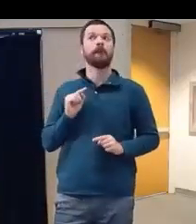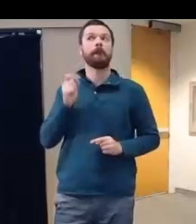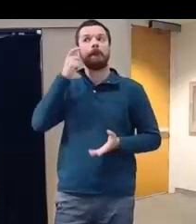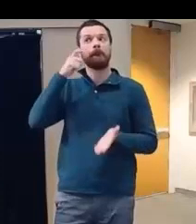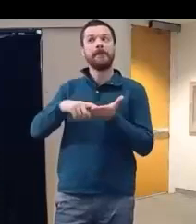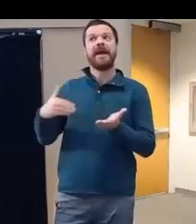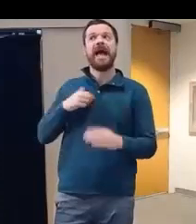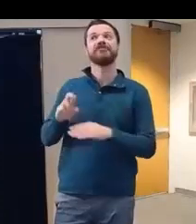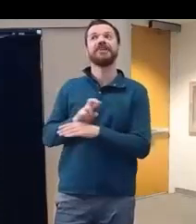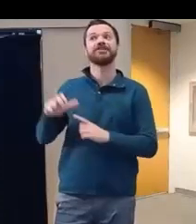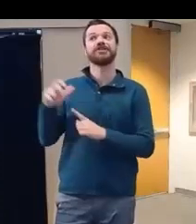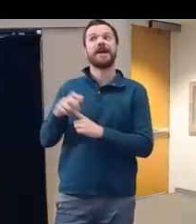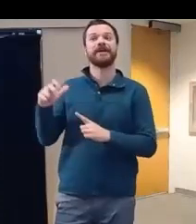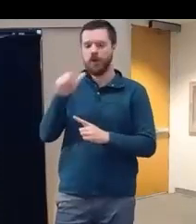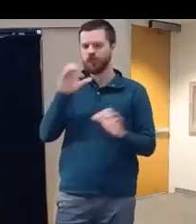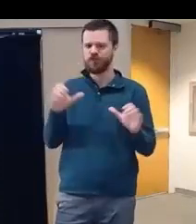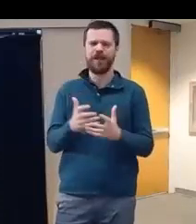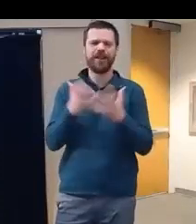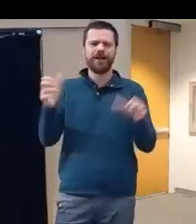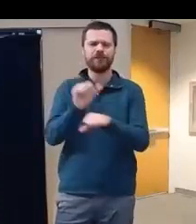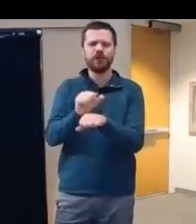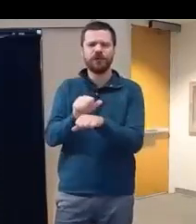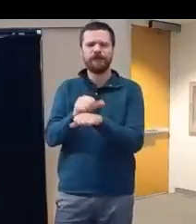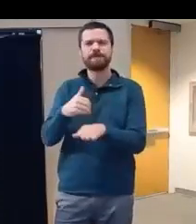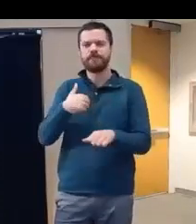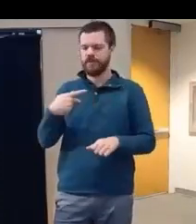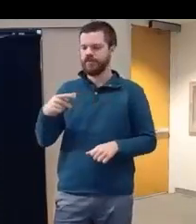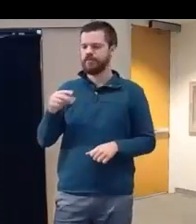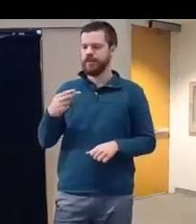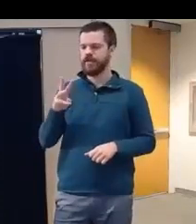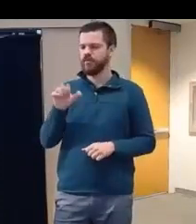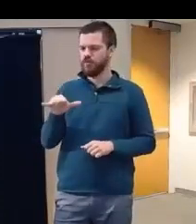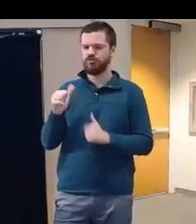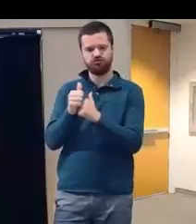resident Champions that are doing lots of work and having a pathway and structure for that can be